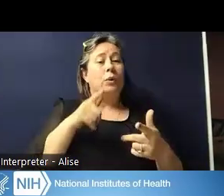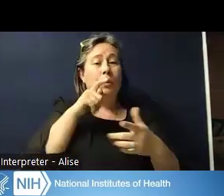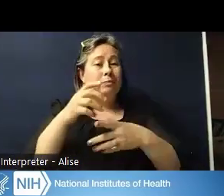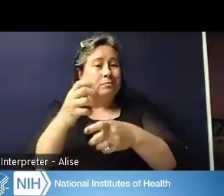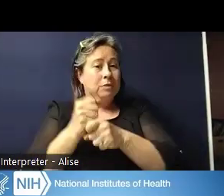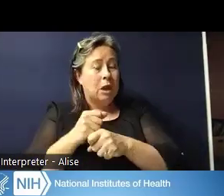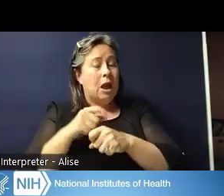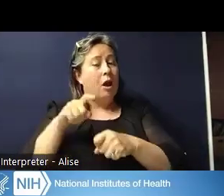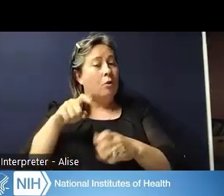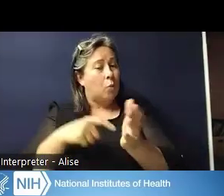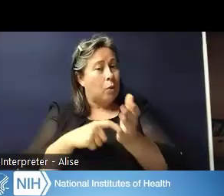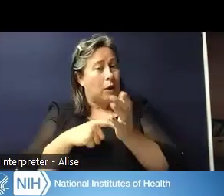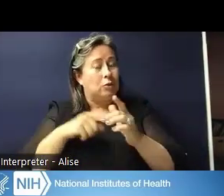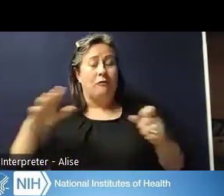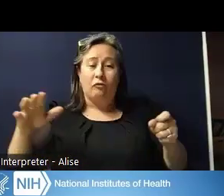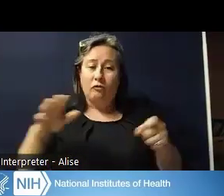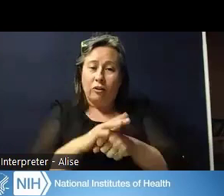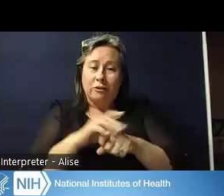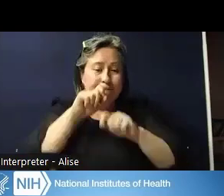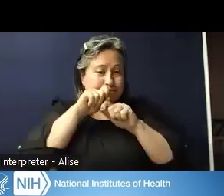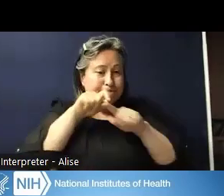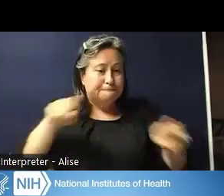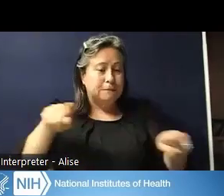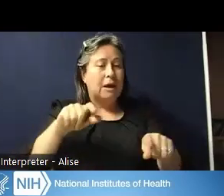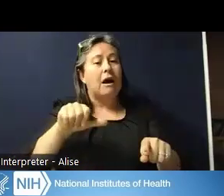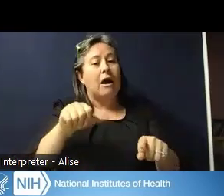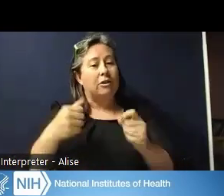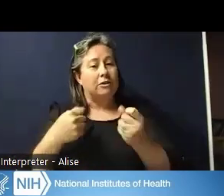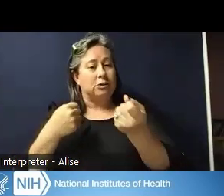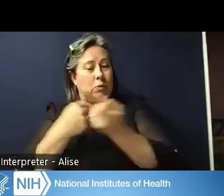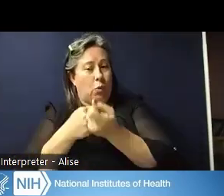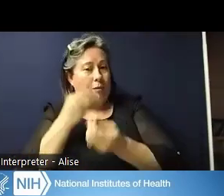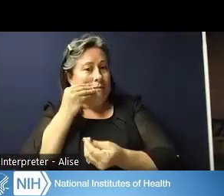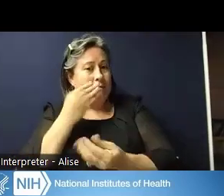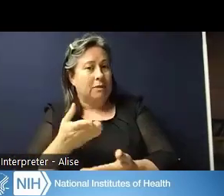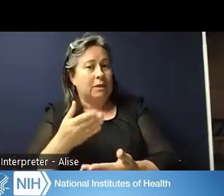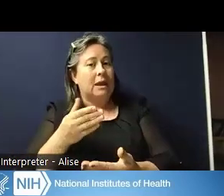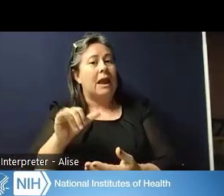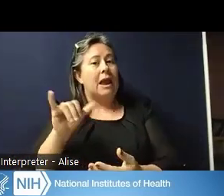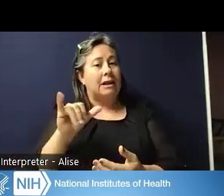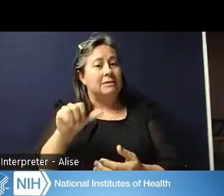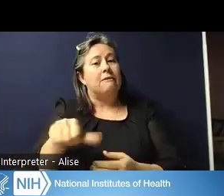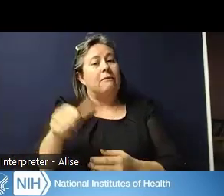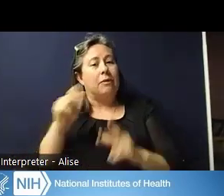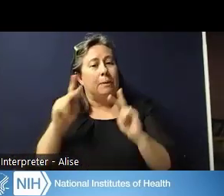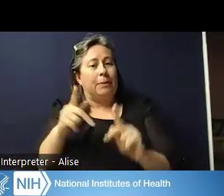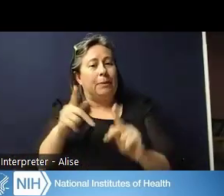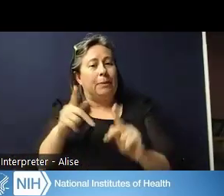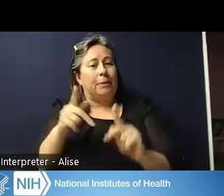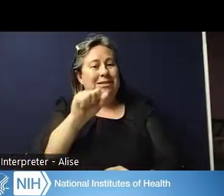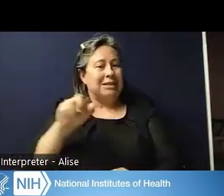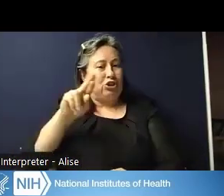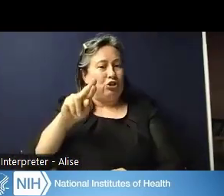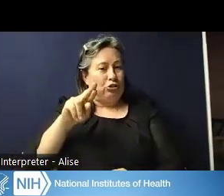all other support information for individuals designated as senior key personnel in grant applications